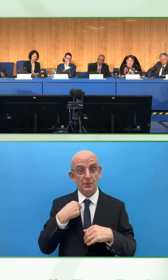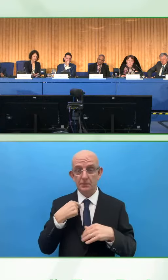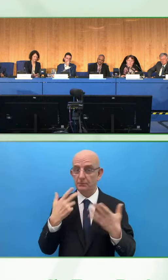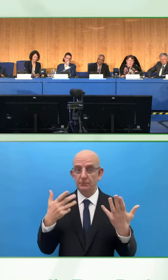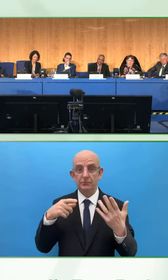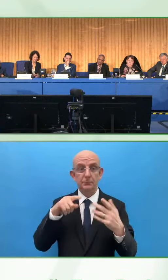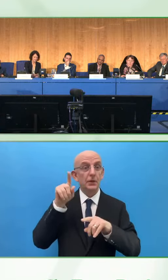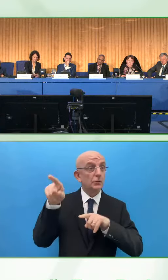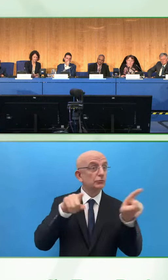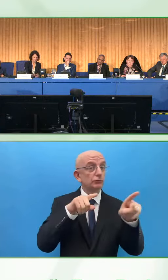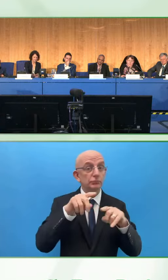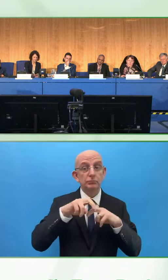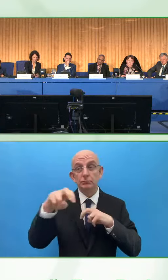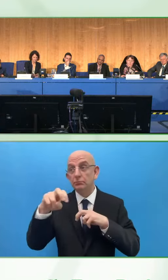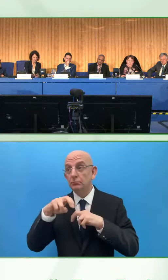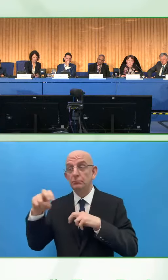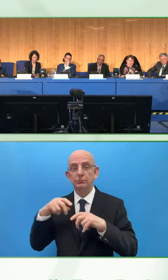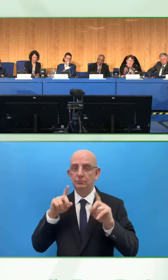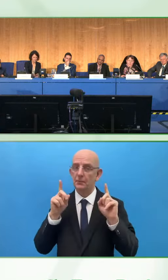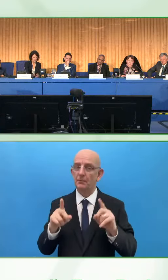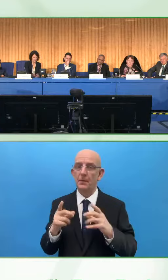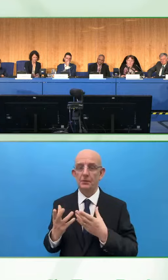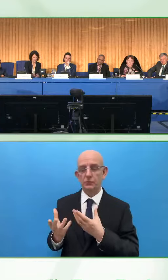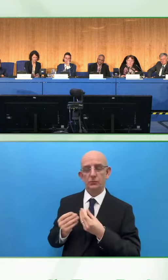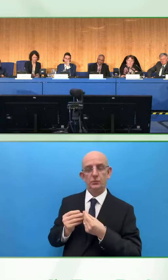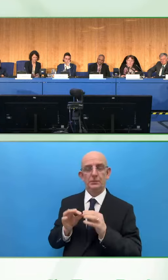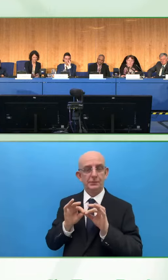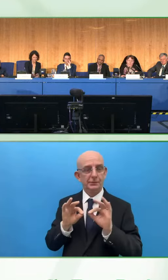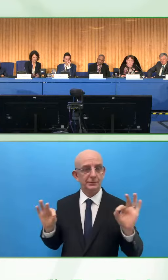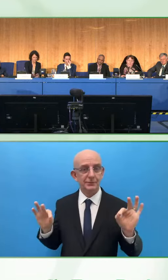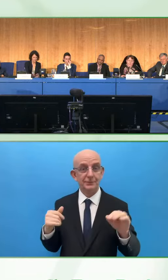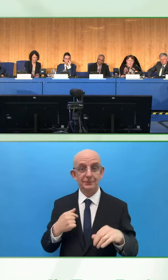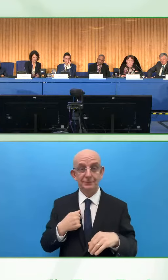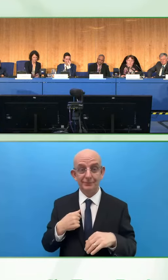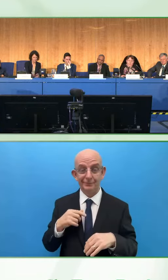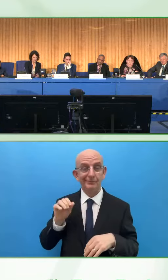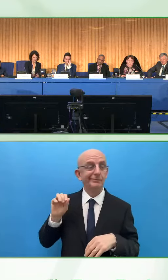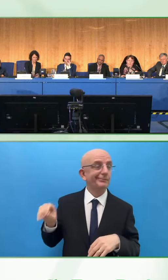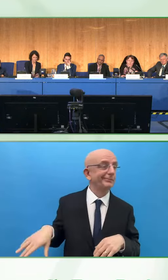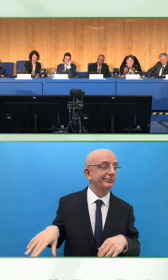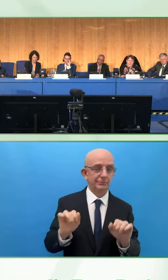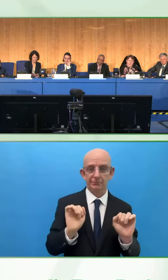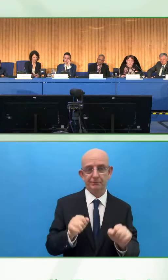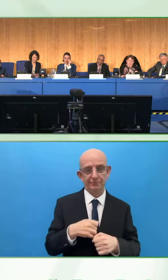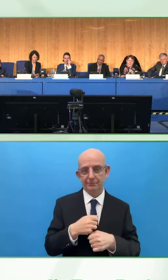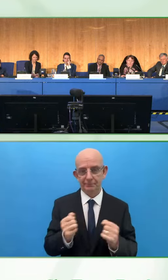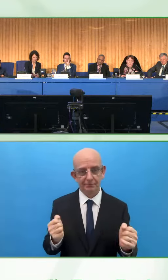Such a simple solution and I have a short one that I use the microwave with.